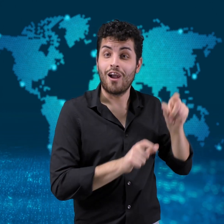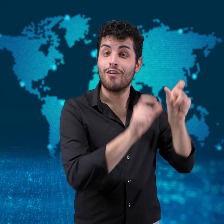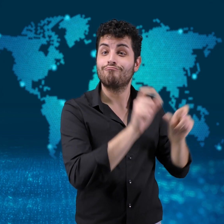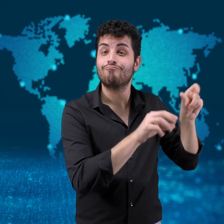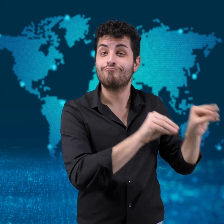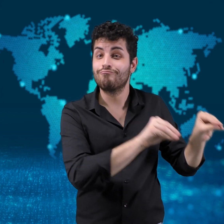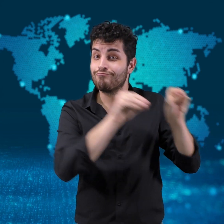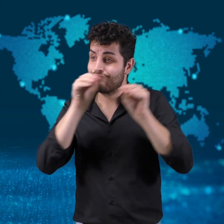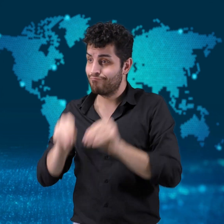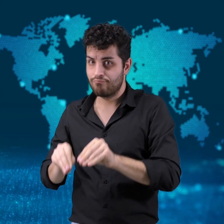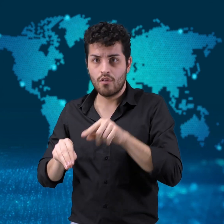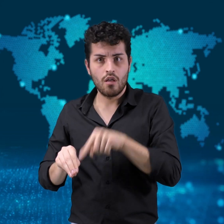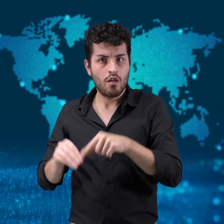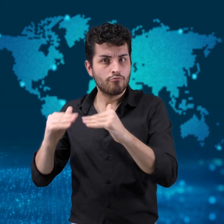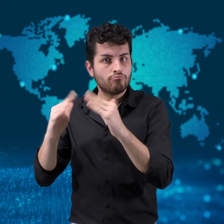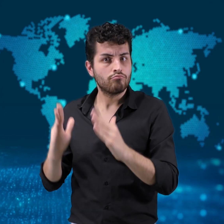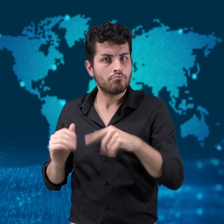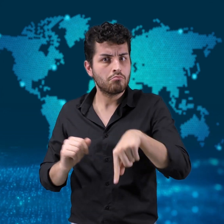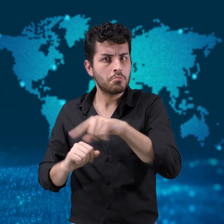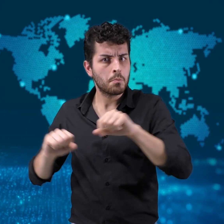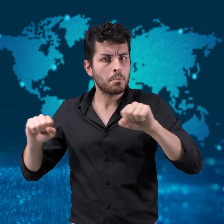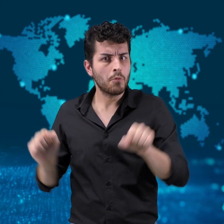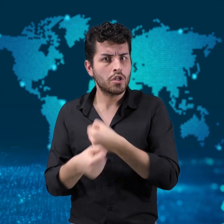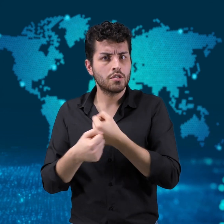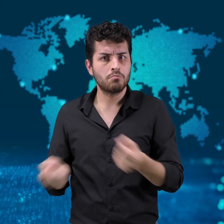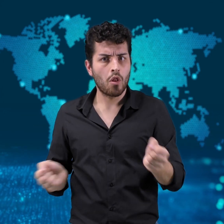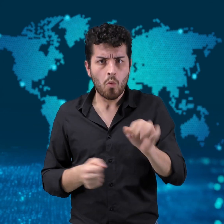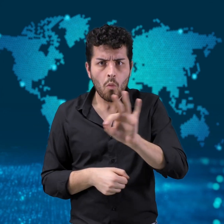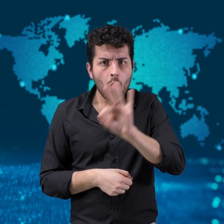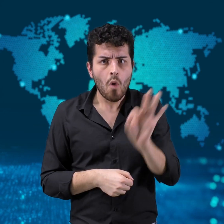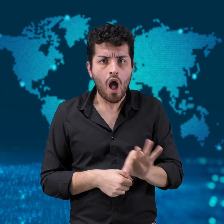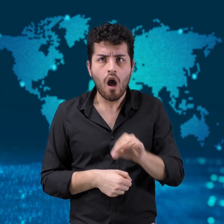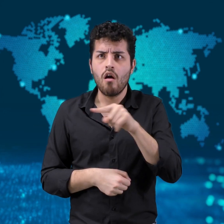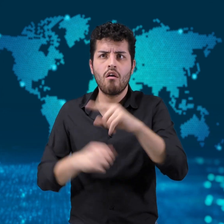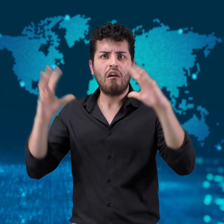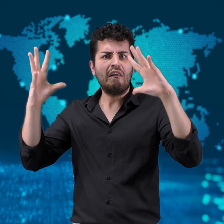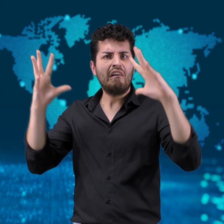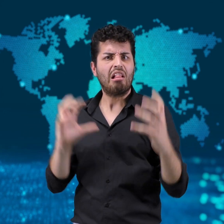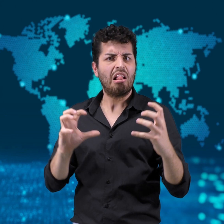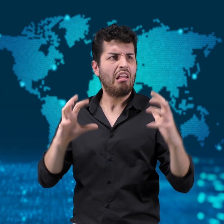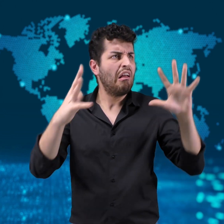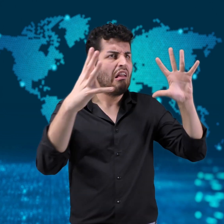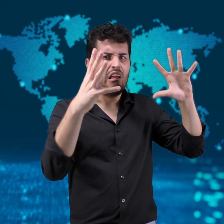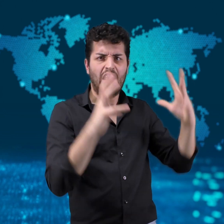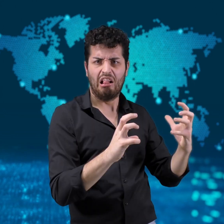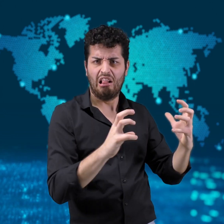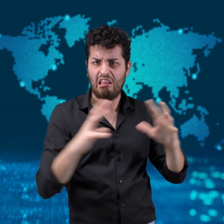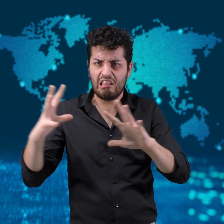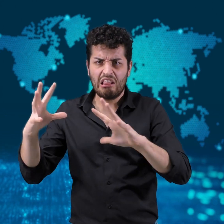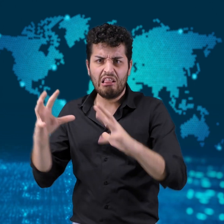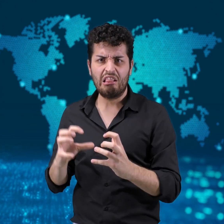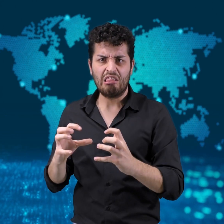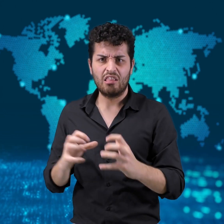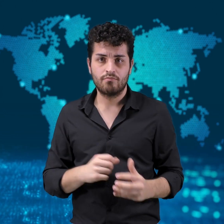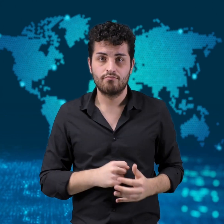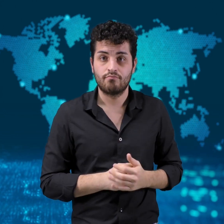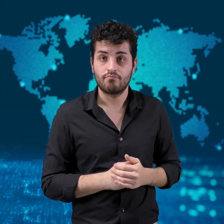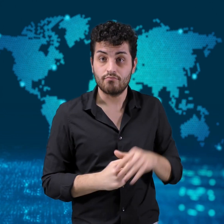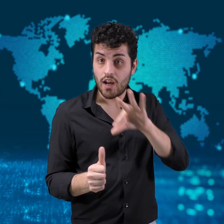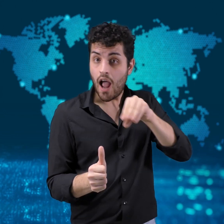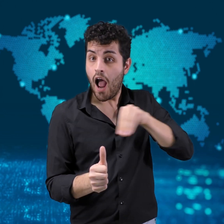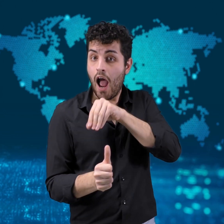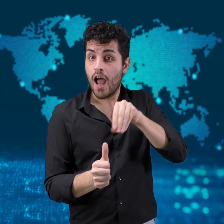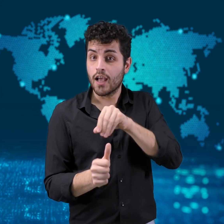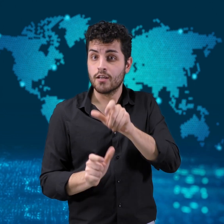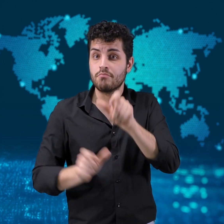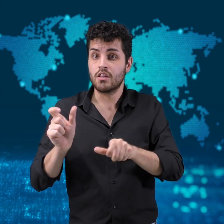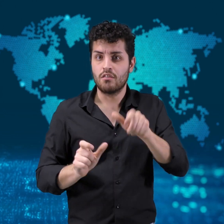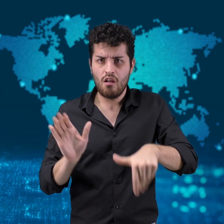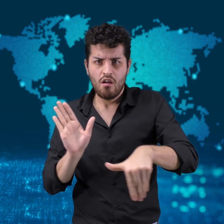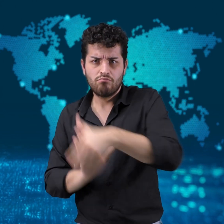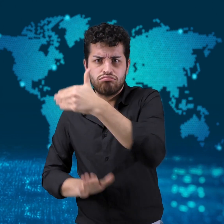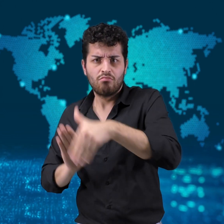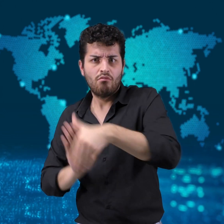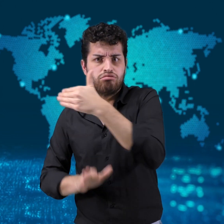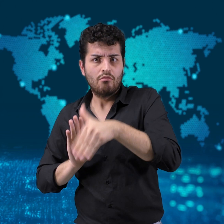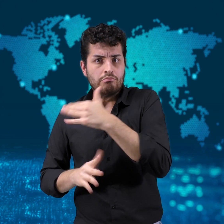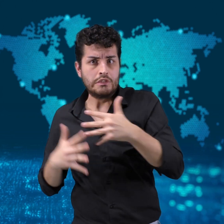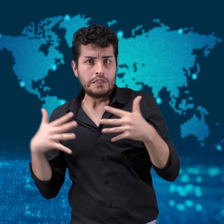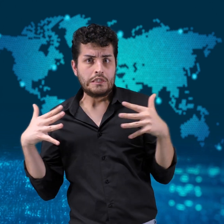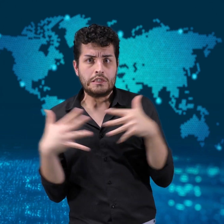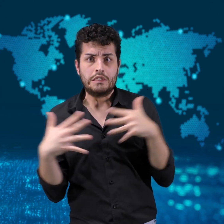Many Armenian people have fled the area in fear that their lives would